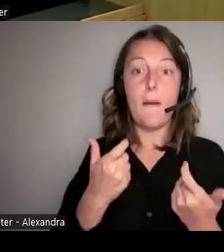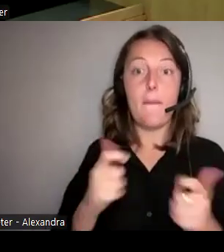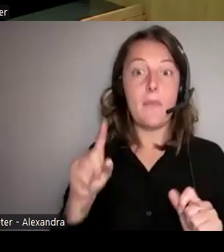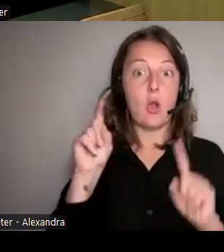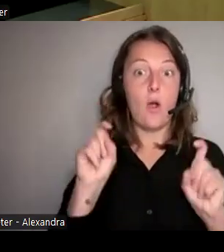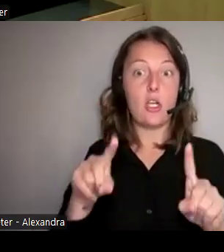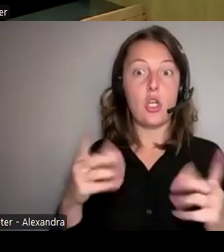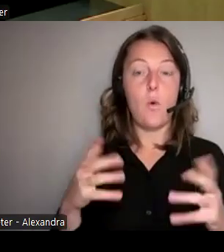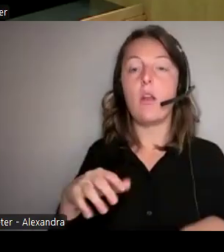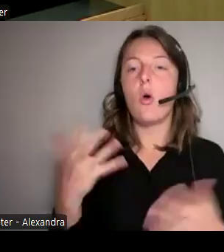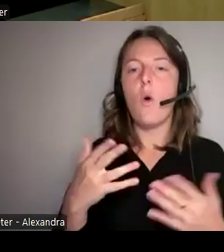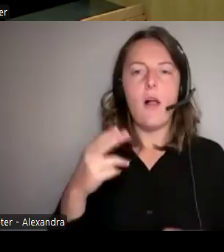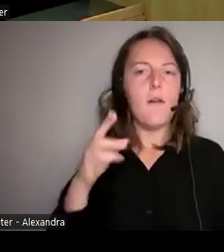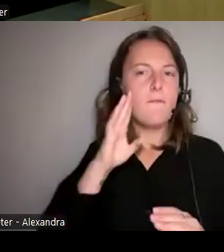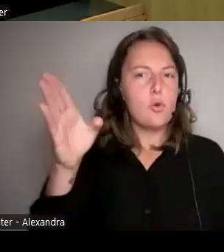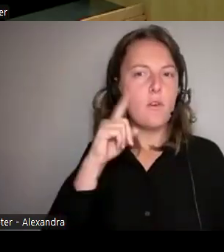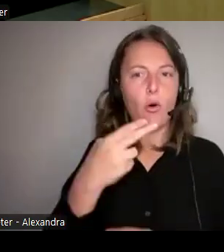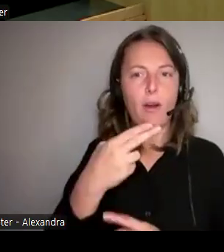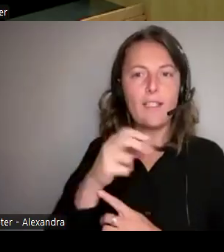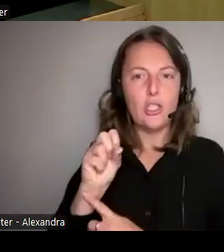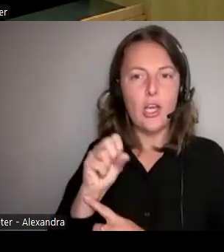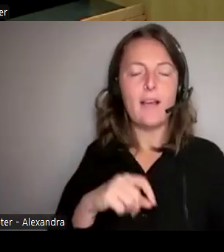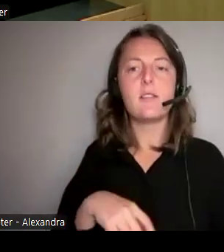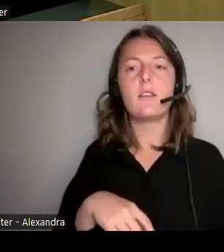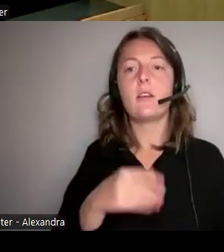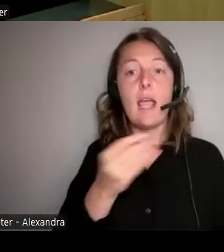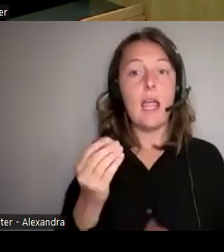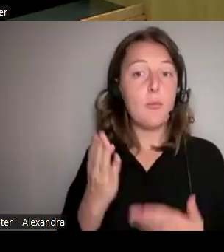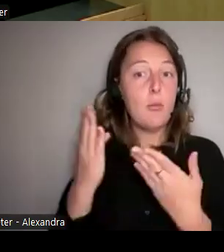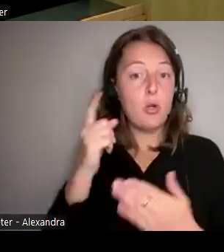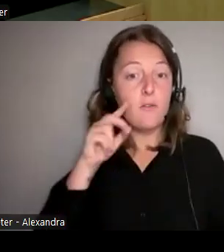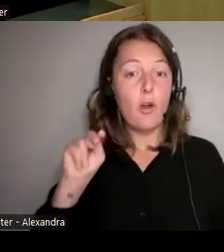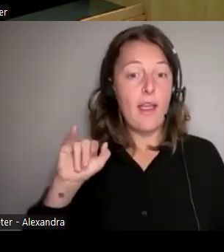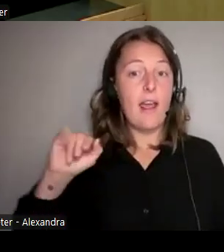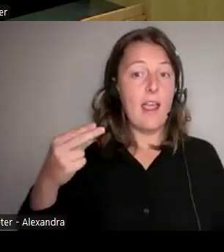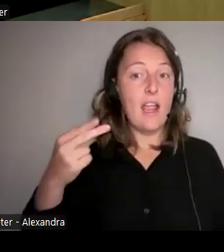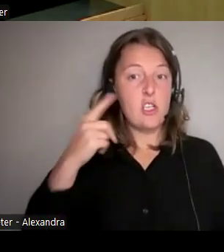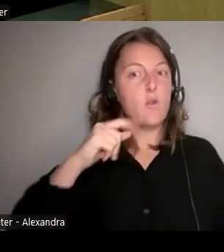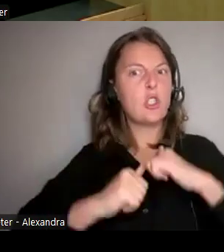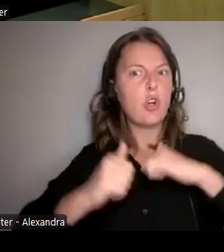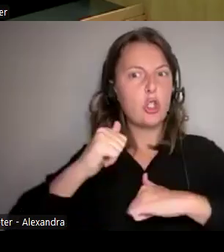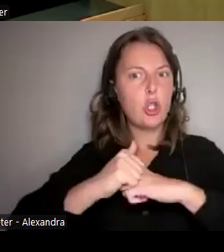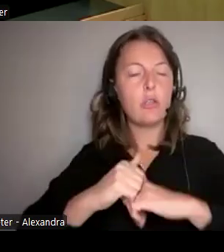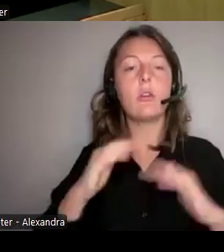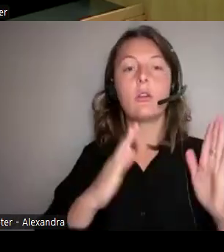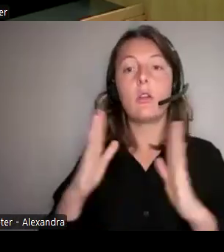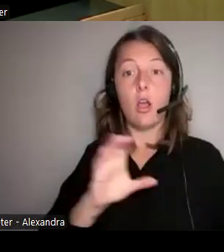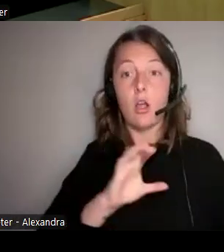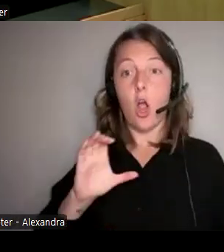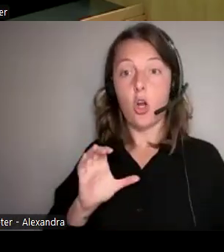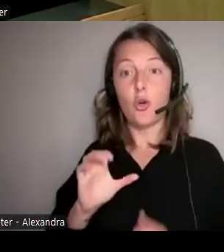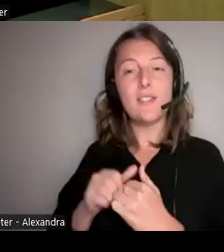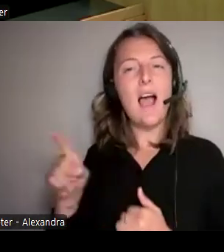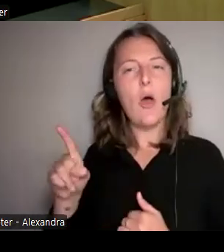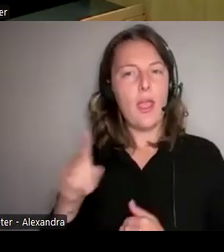what is the future of HHS and uh is proposing for NIH structurally, how Congress is responding to